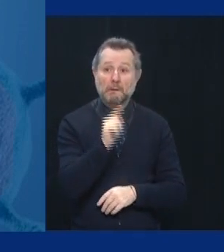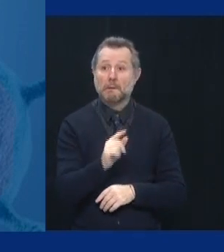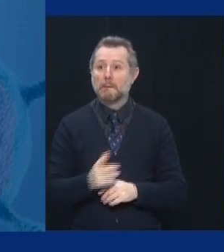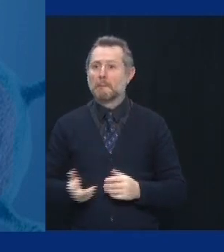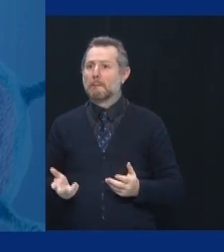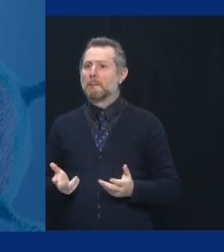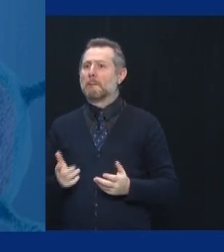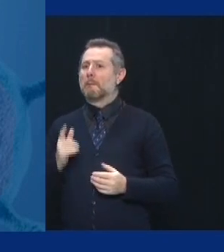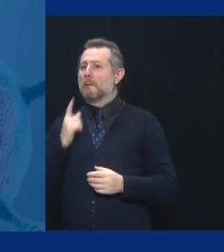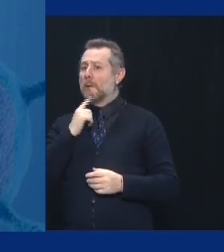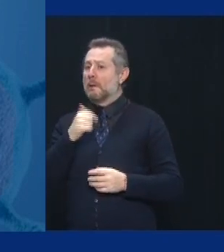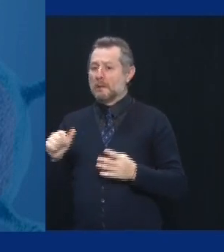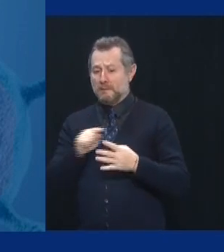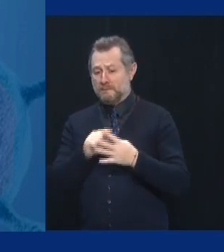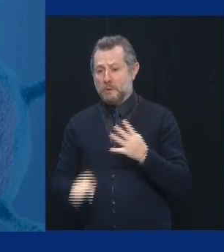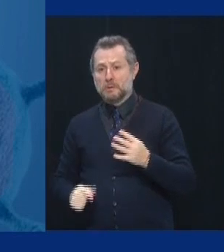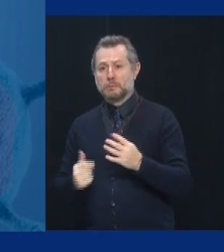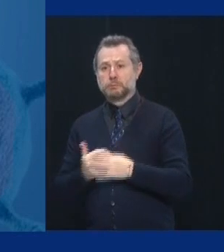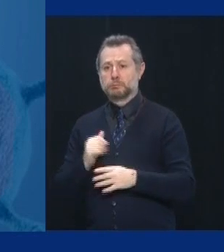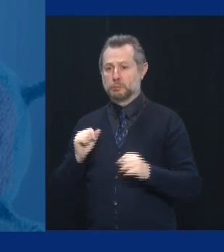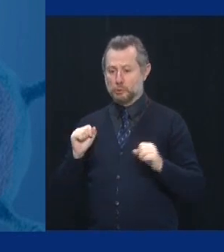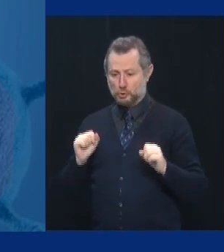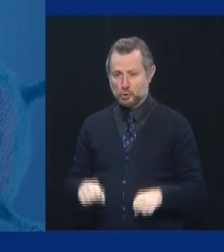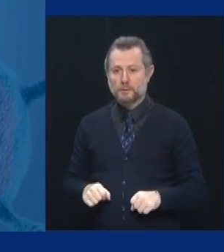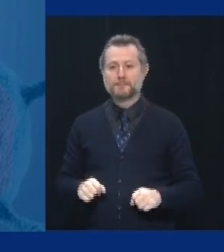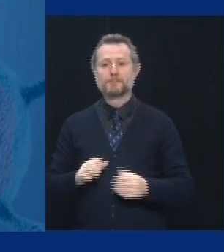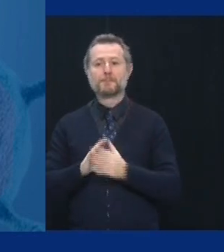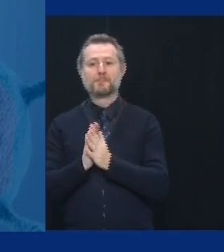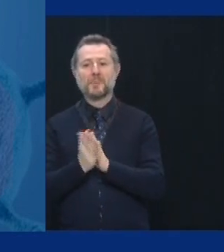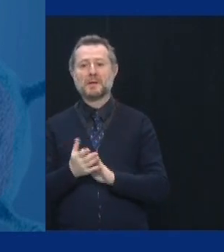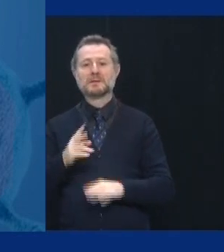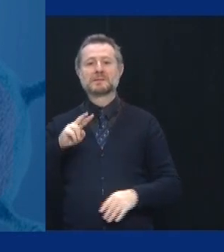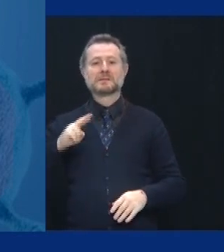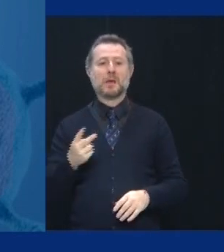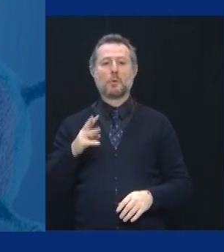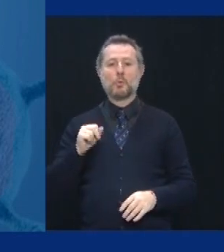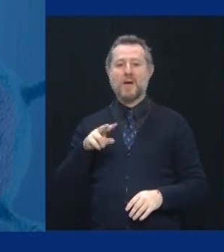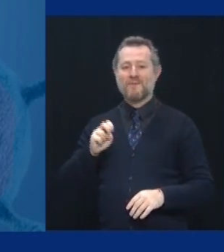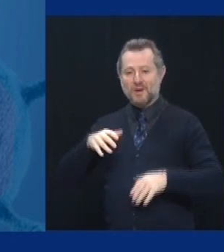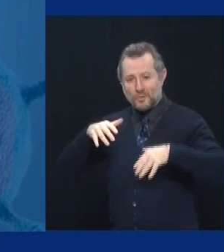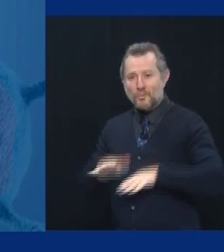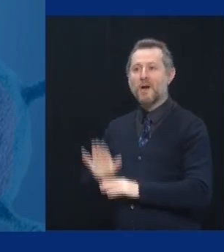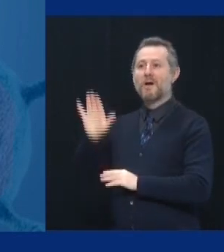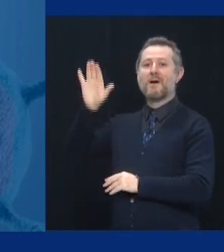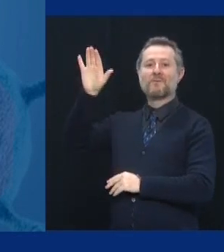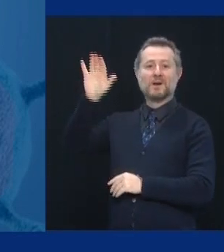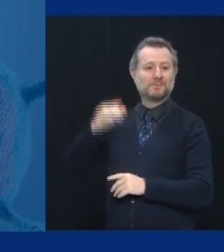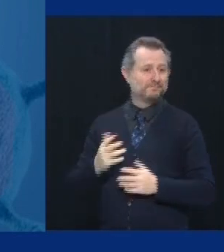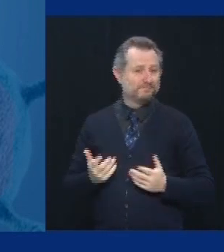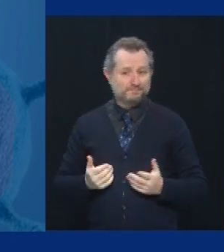THE SOUTH AFRICAN STRAIN OR THE UK STRAIN.